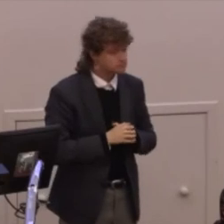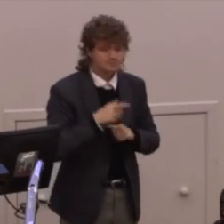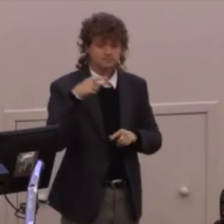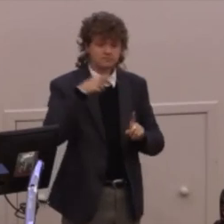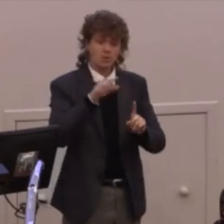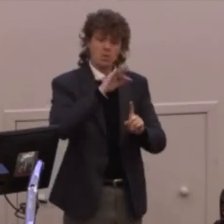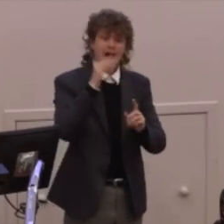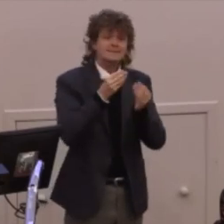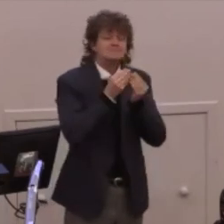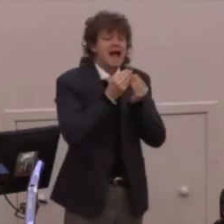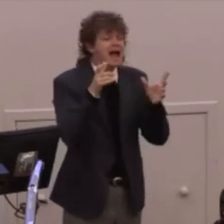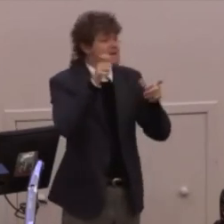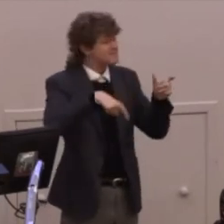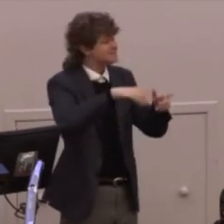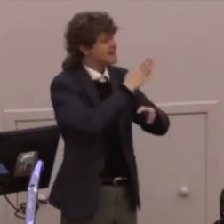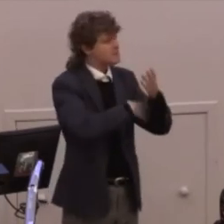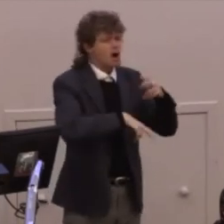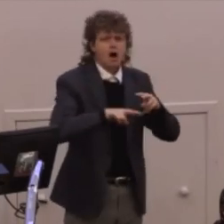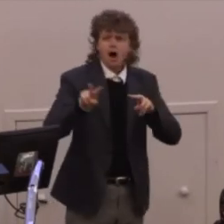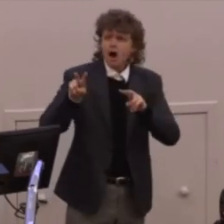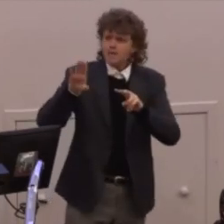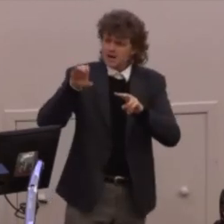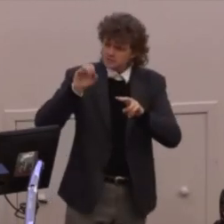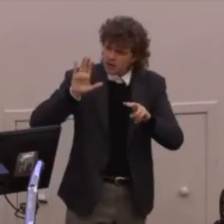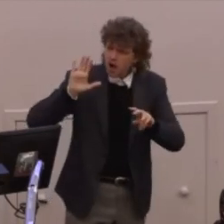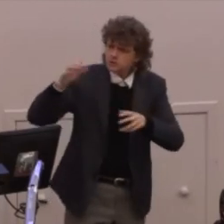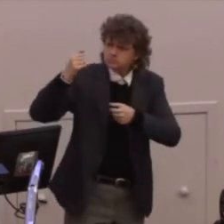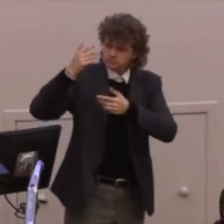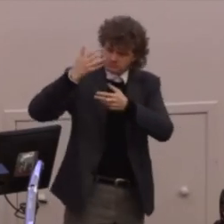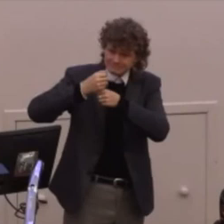people with disabilities. A lot of my queer or disabled siblings often